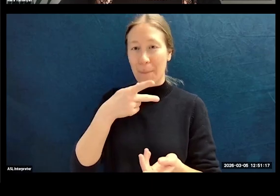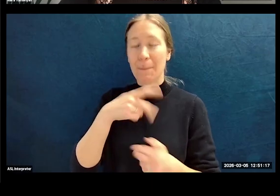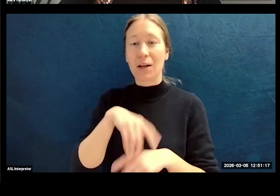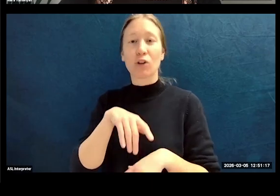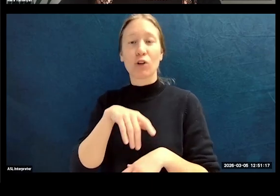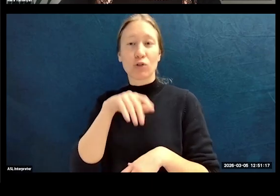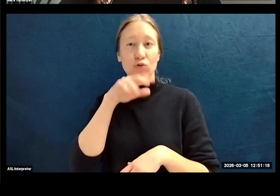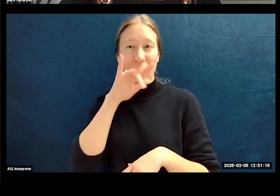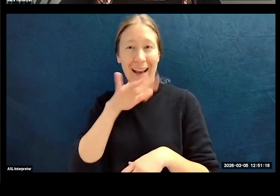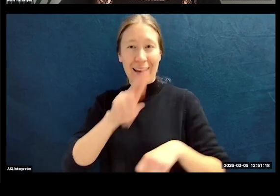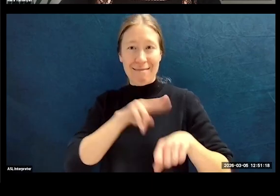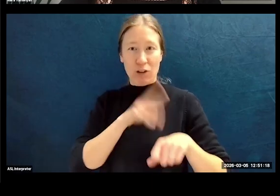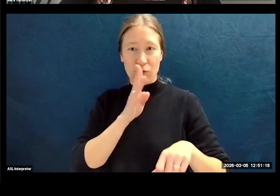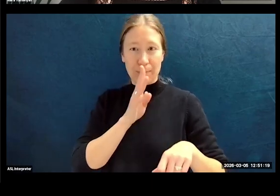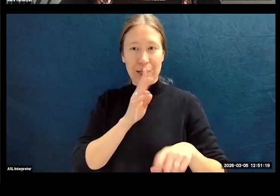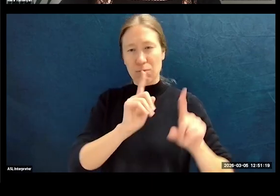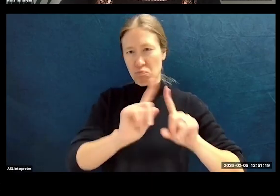use Content pane instead.